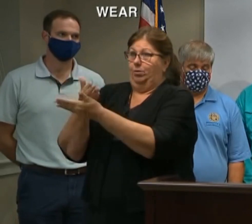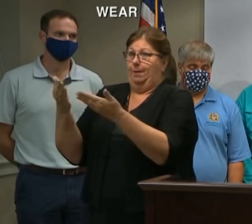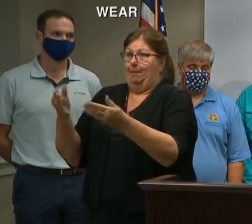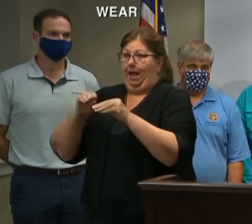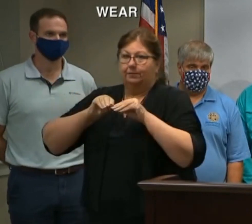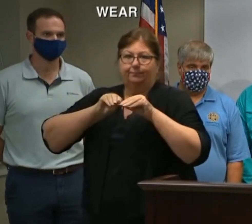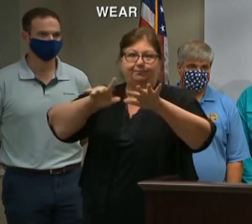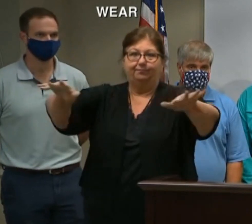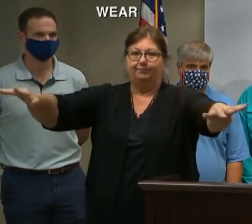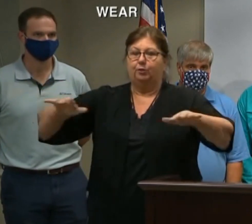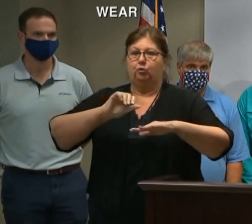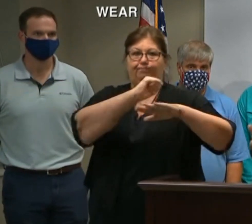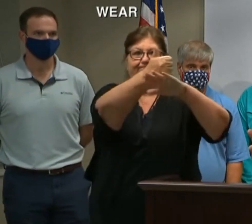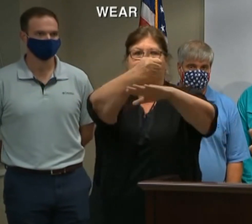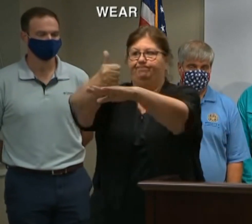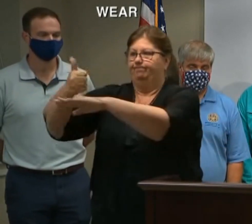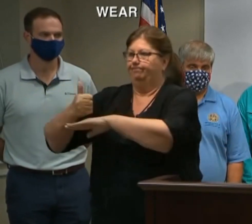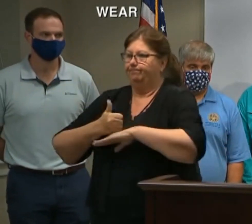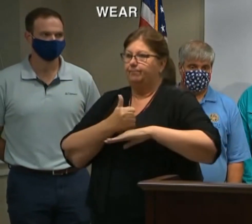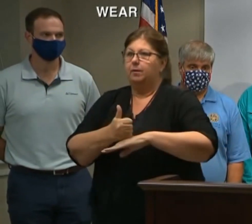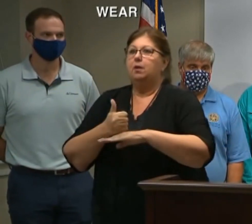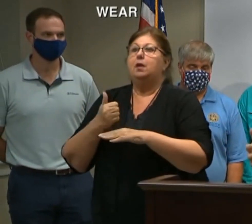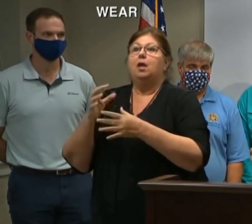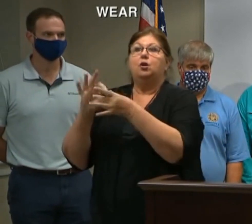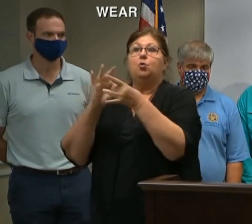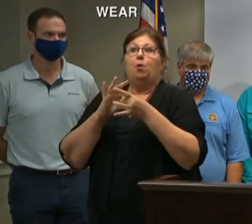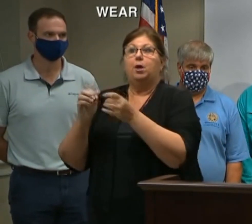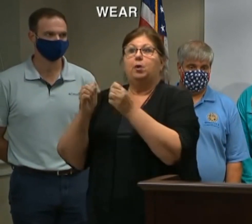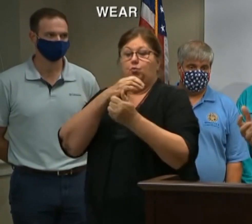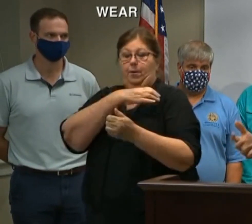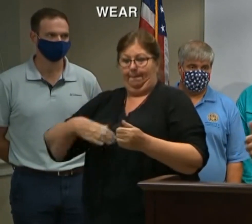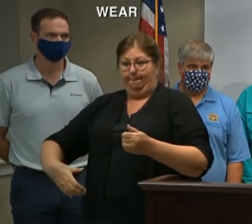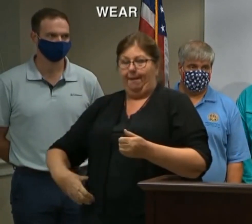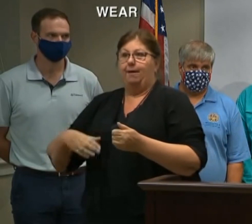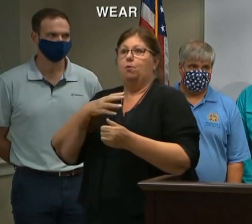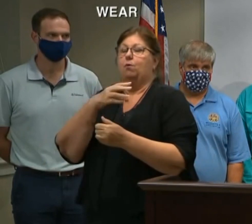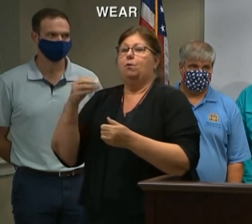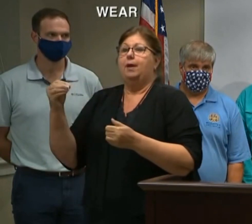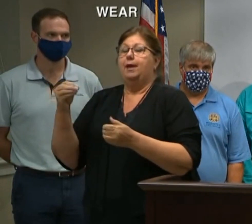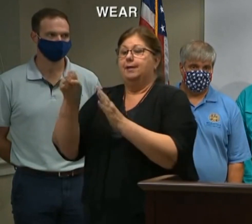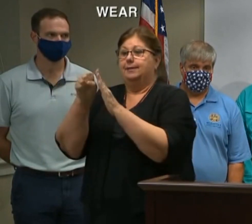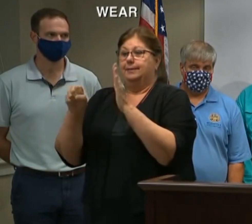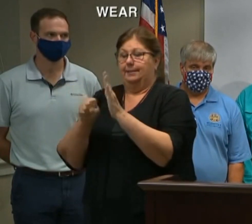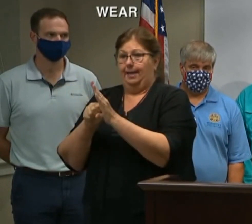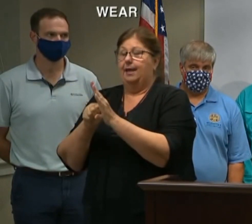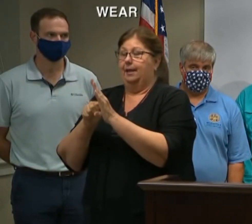pods and in cooperation with mayor robinson and with the state were looking to set up